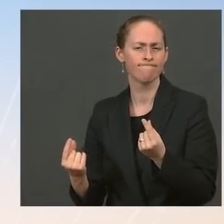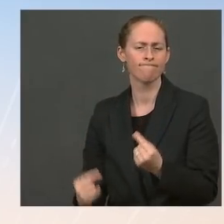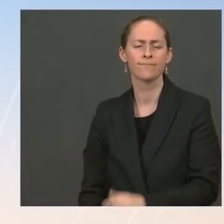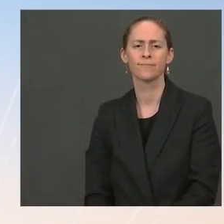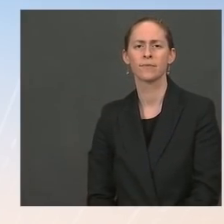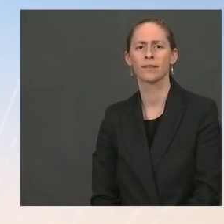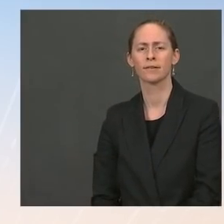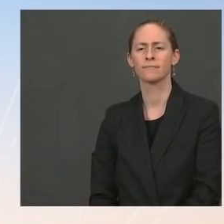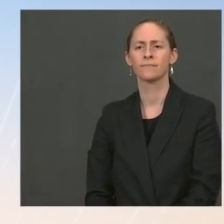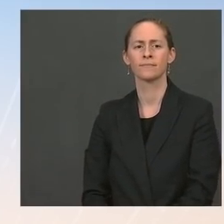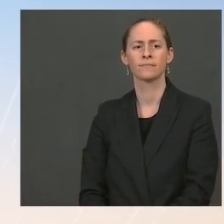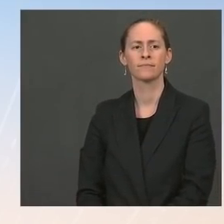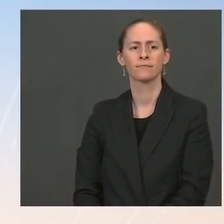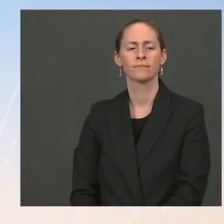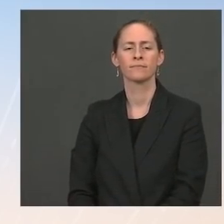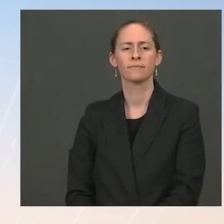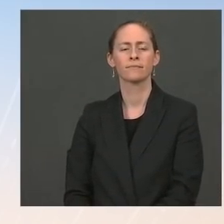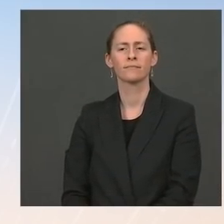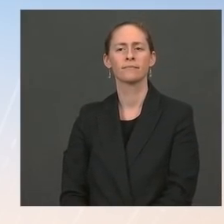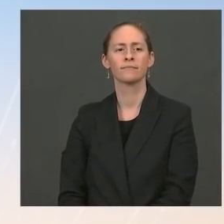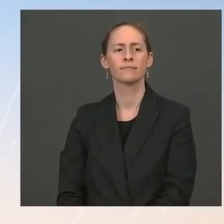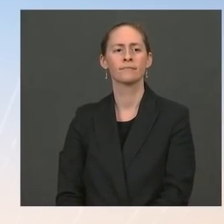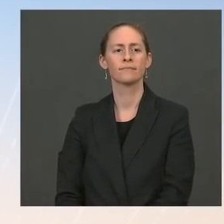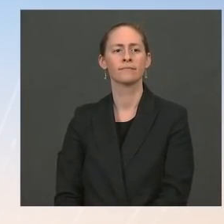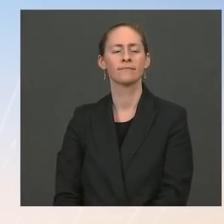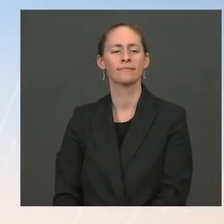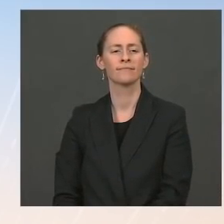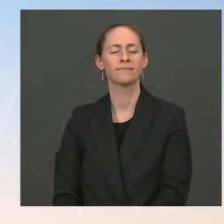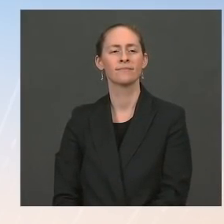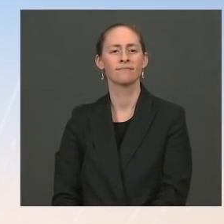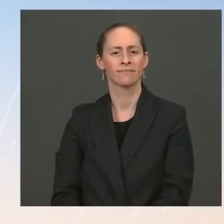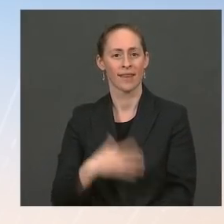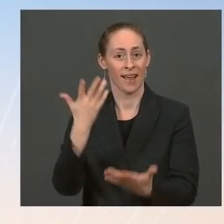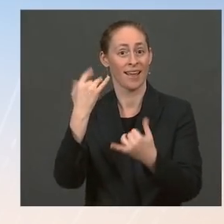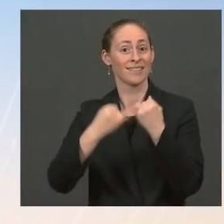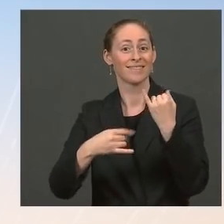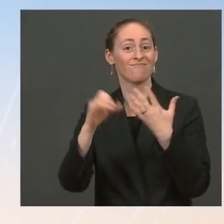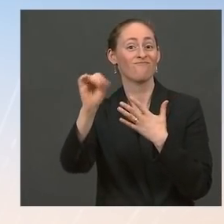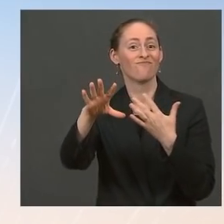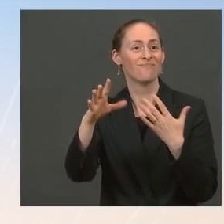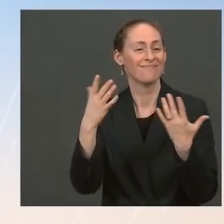I promise -- just lots going on: We're also hosting a meeting of governors and federal and state officials